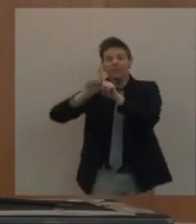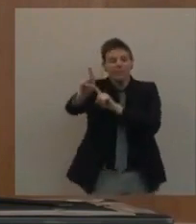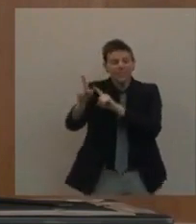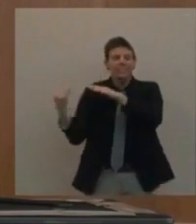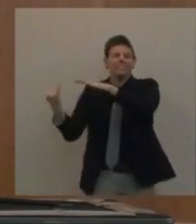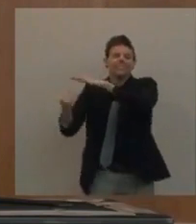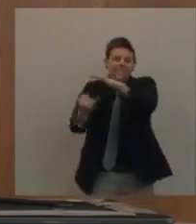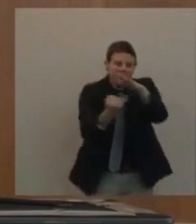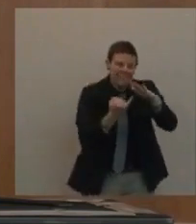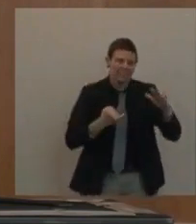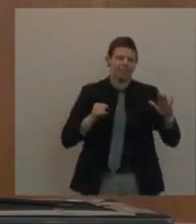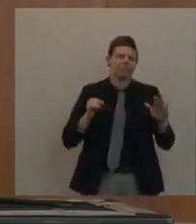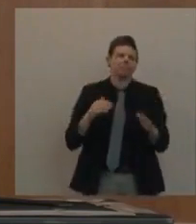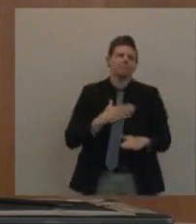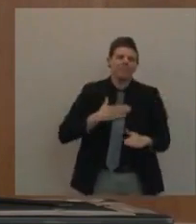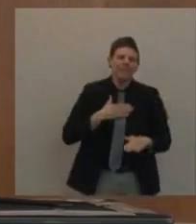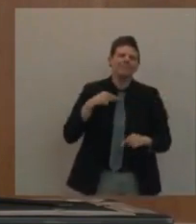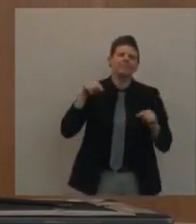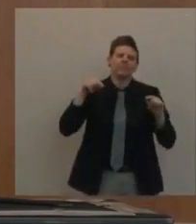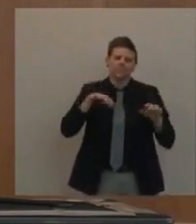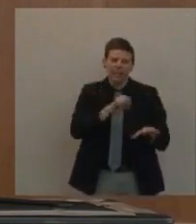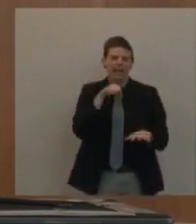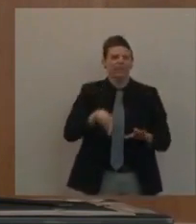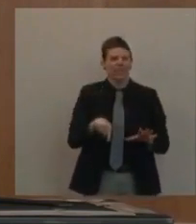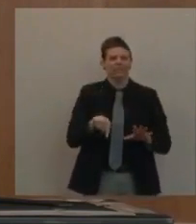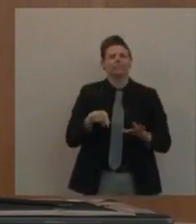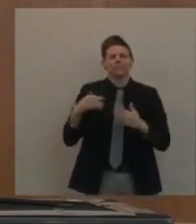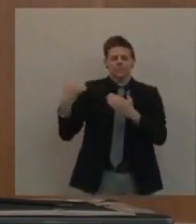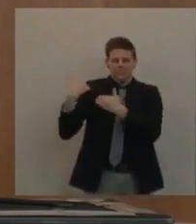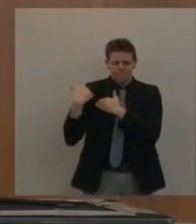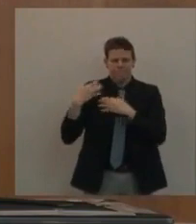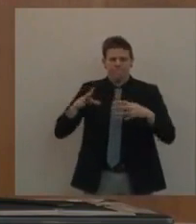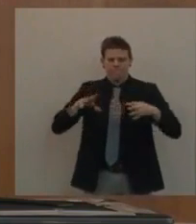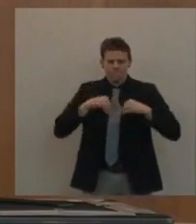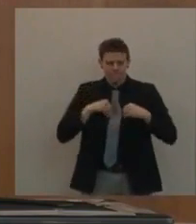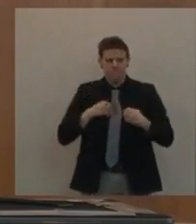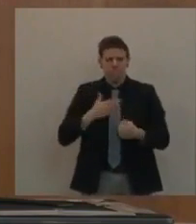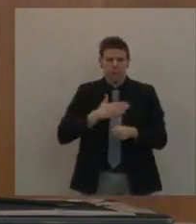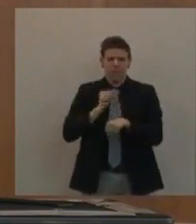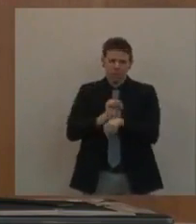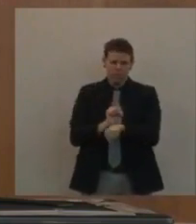THE ONLY WAY WE ARE SUCCESSFUL IS IF WE DO THIS SOCIAL DISTANCING.